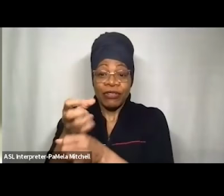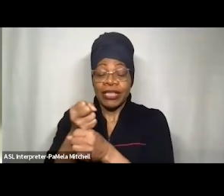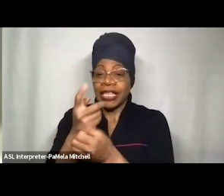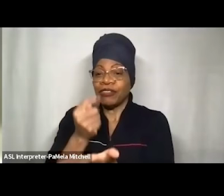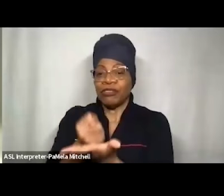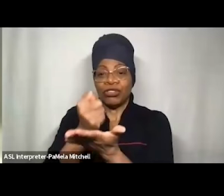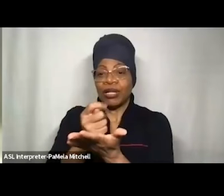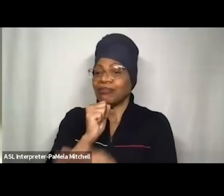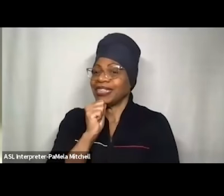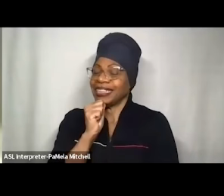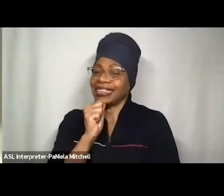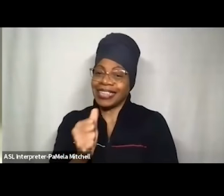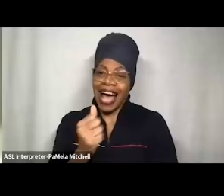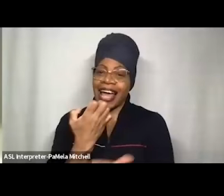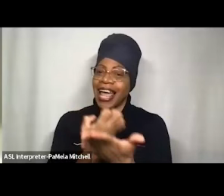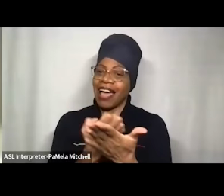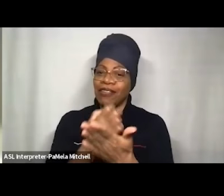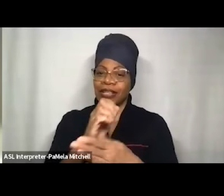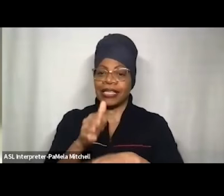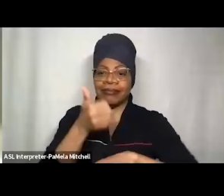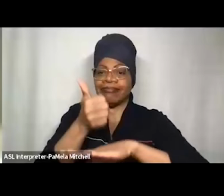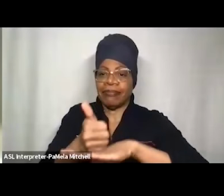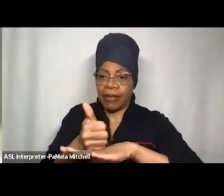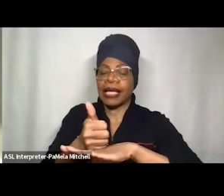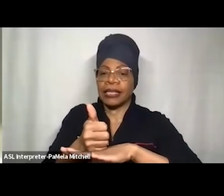So for us, I think there's a big onus of responsibility